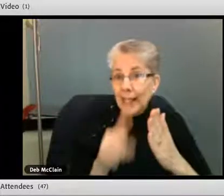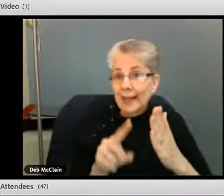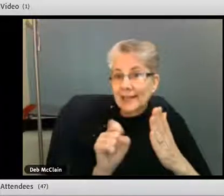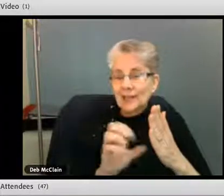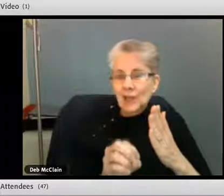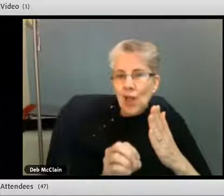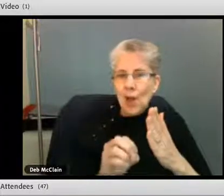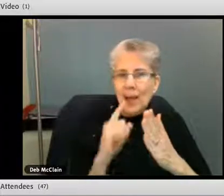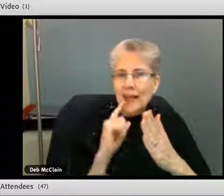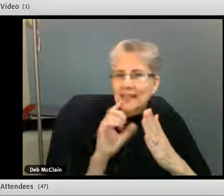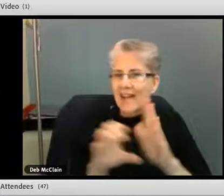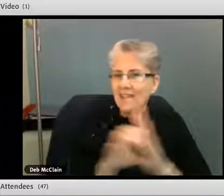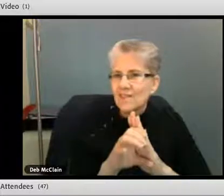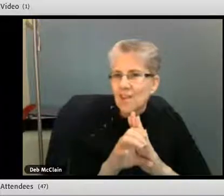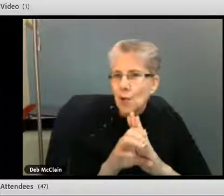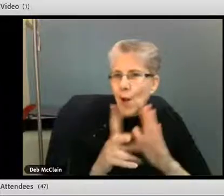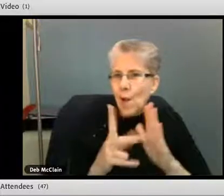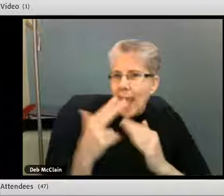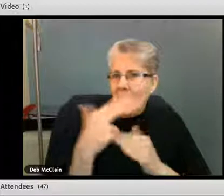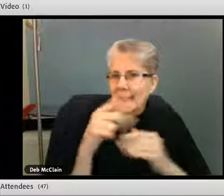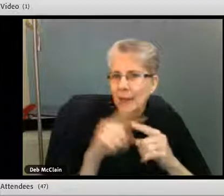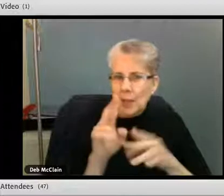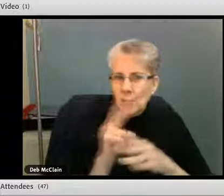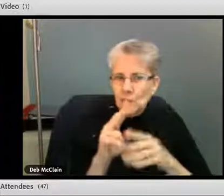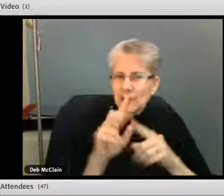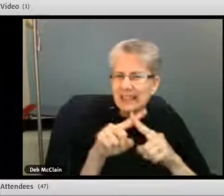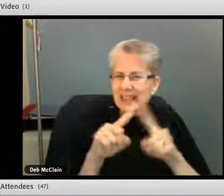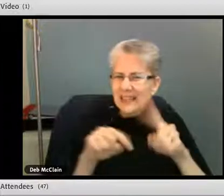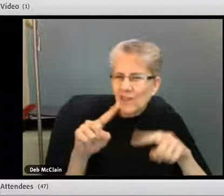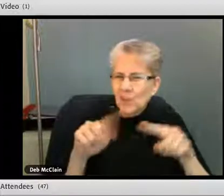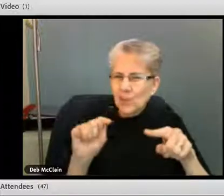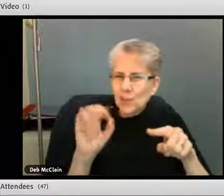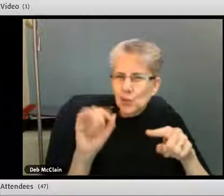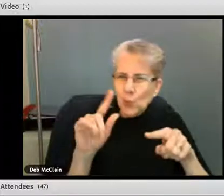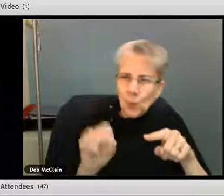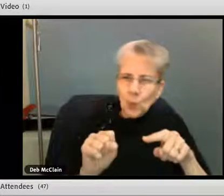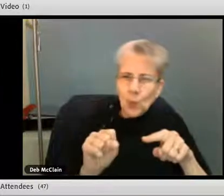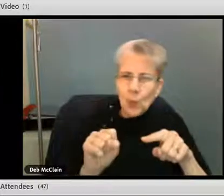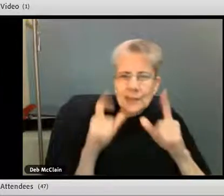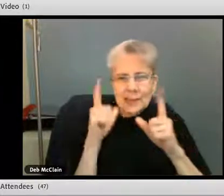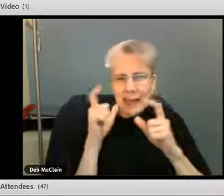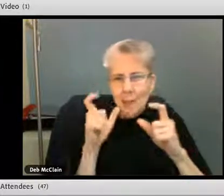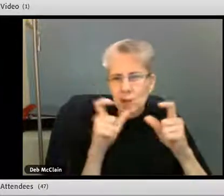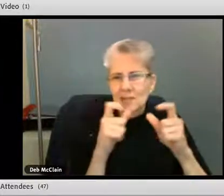Using all of these tools, using Canva, using all of this stuff to bring in these silly holidays.